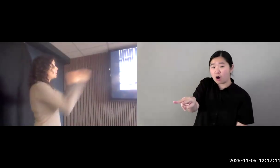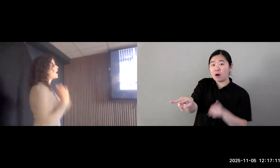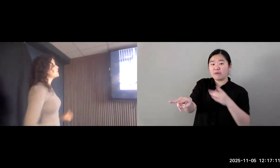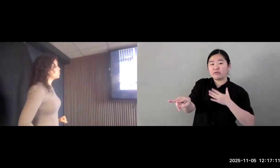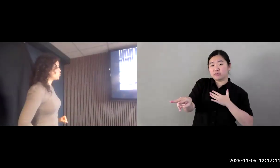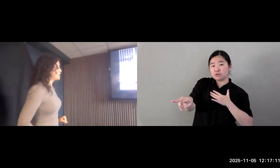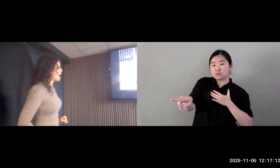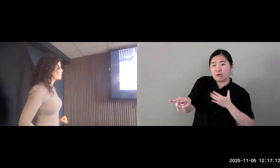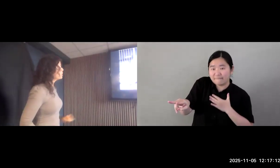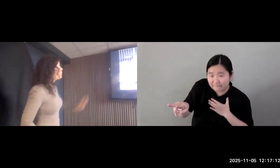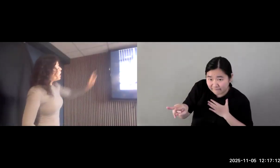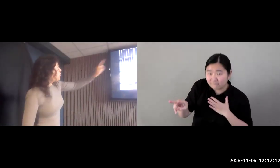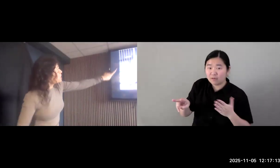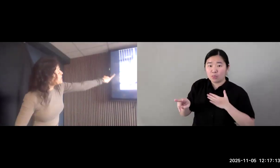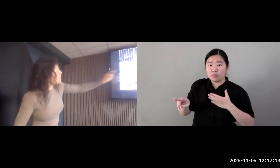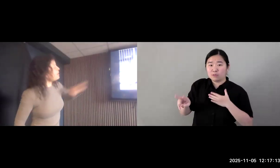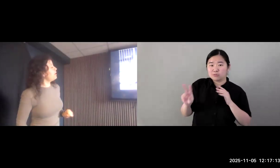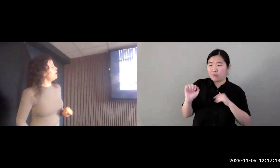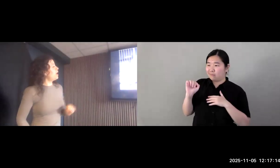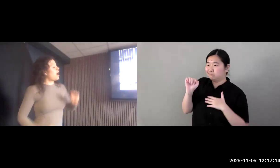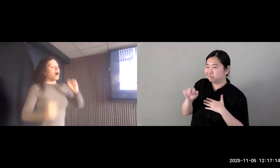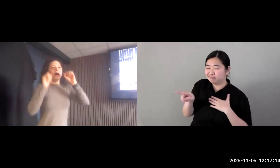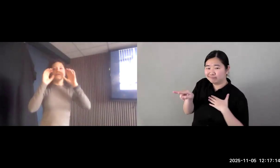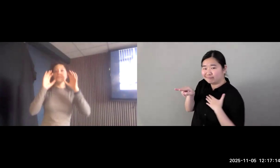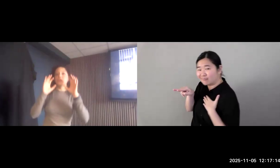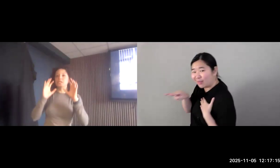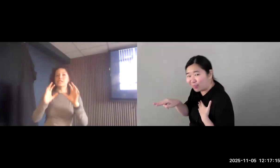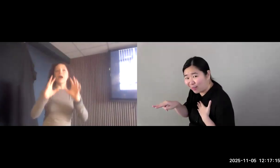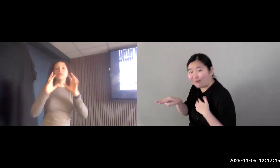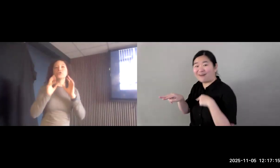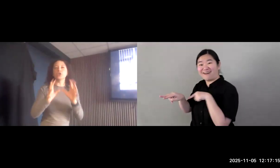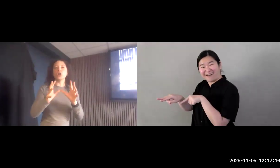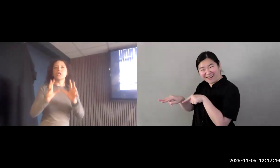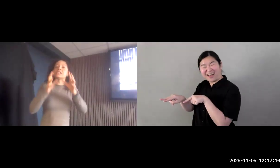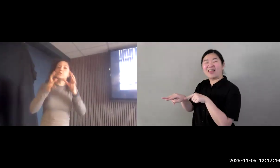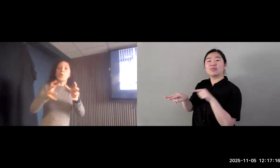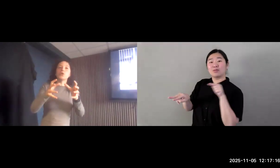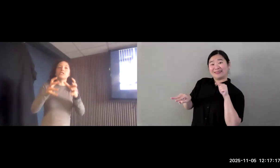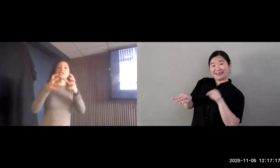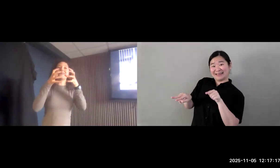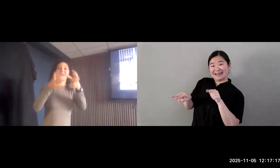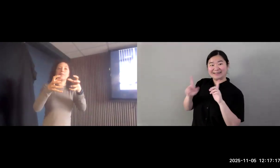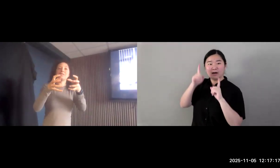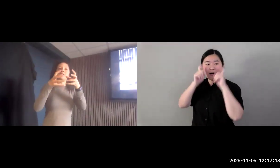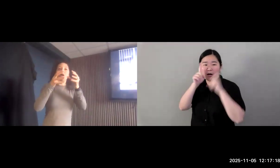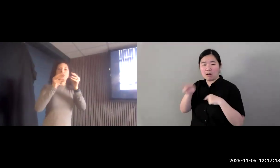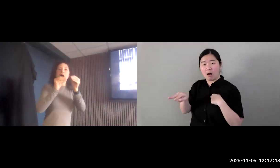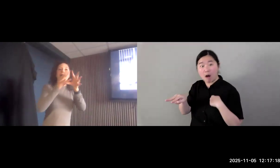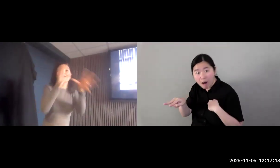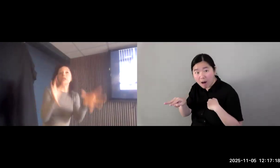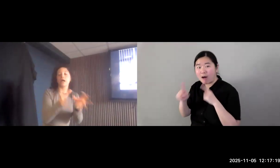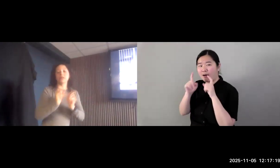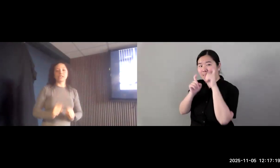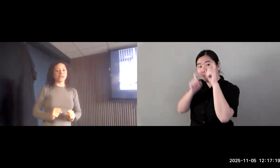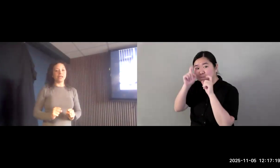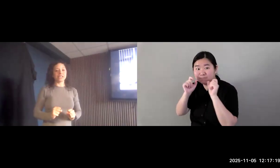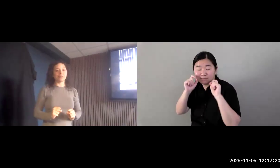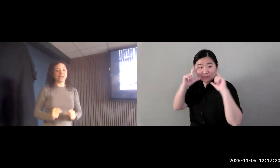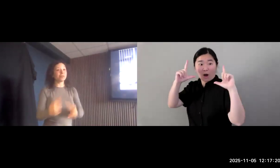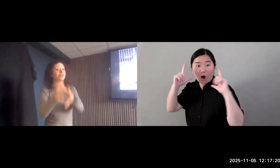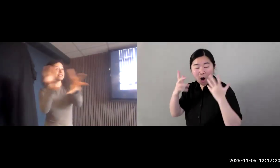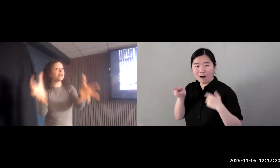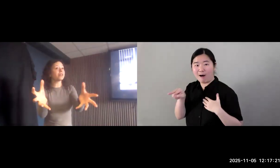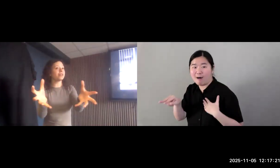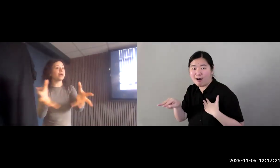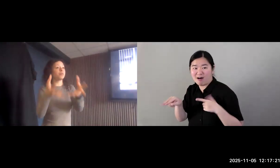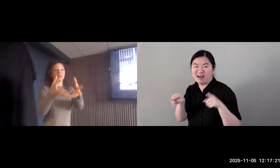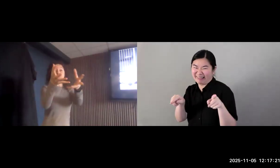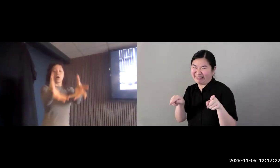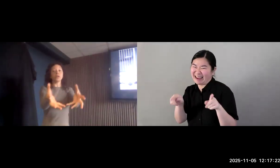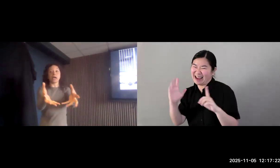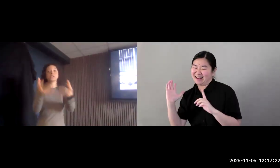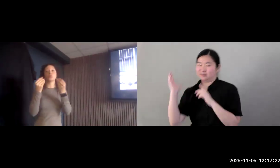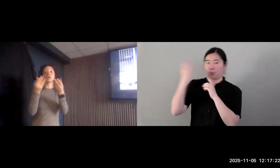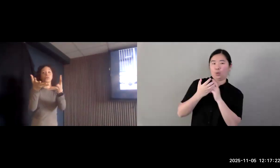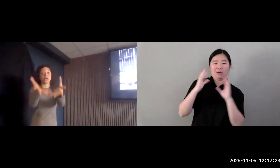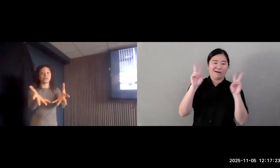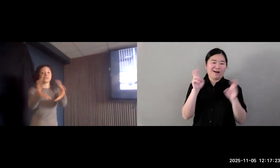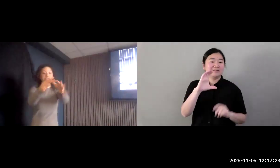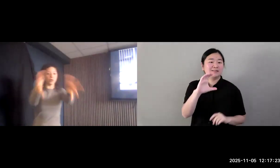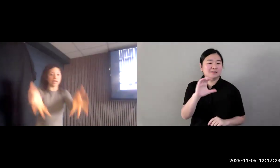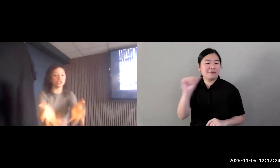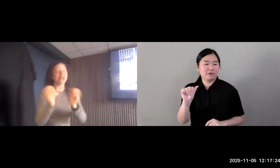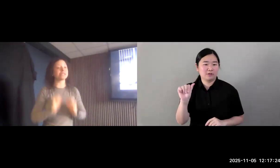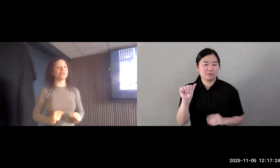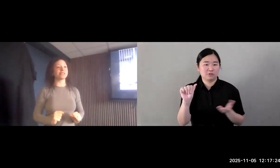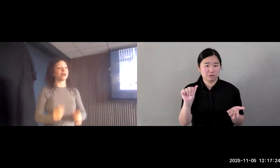That's constructed action. But you can see that the the sign for look is pointing to an empty area in the signing space, but there's nothing there. But from context, we know that this location has been assigned